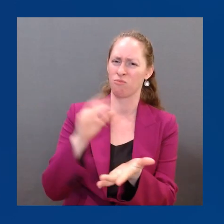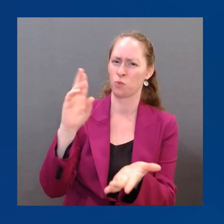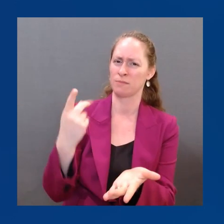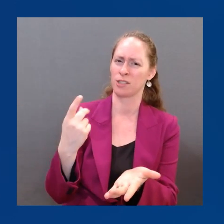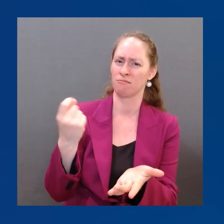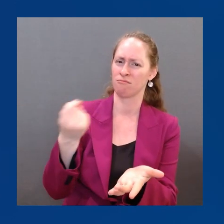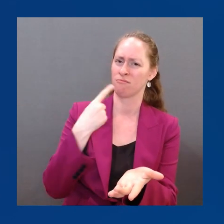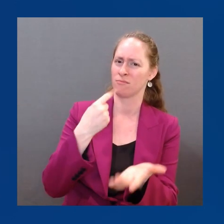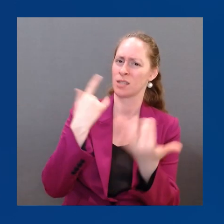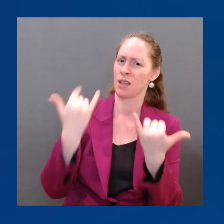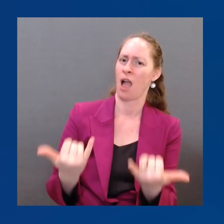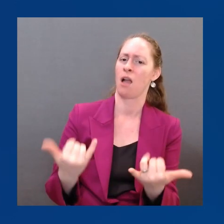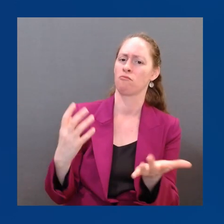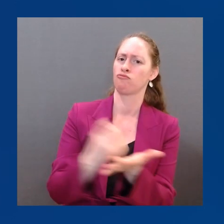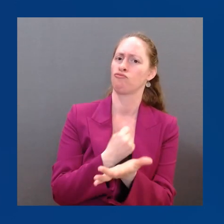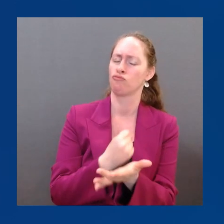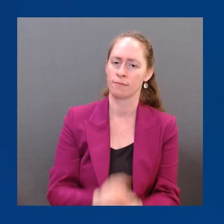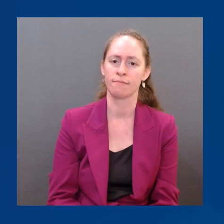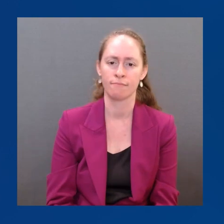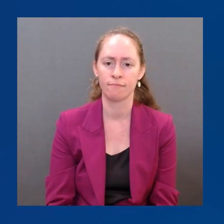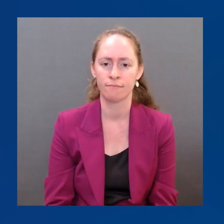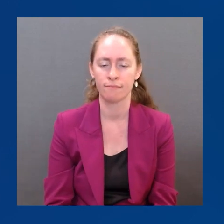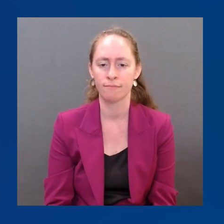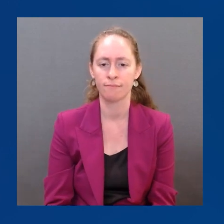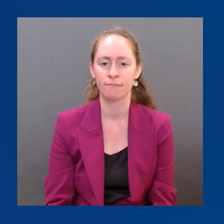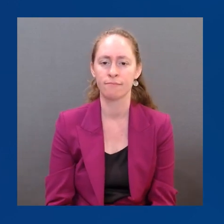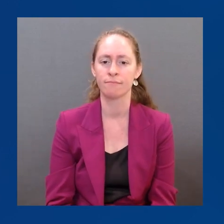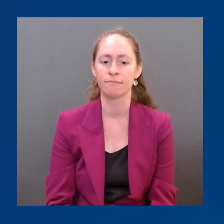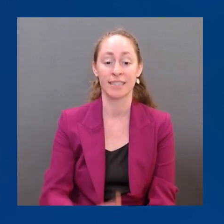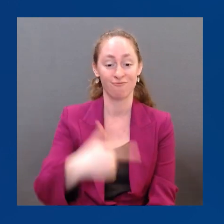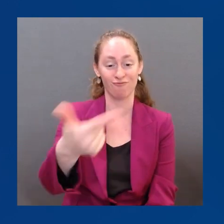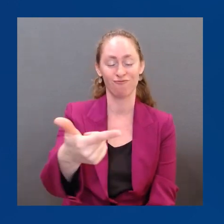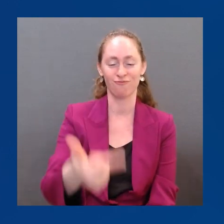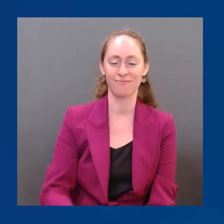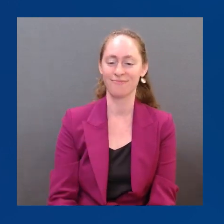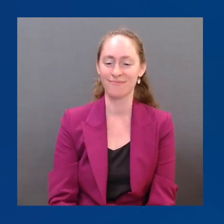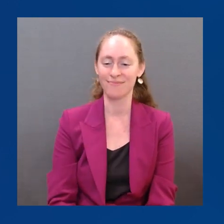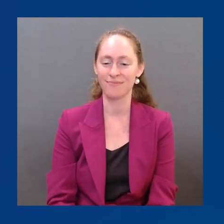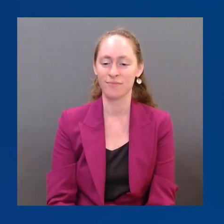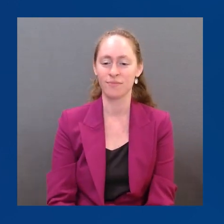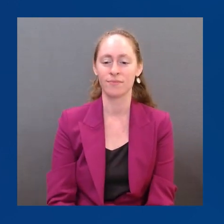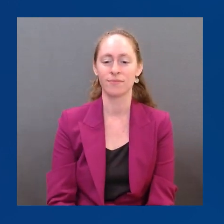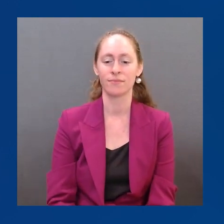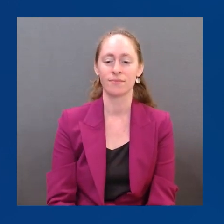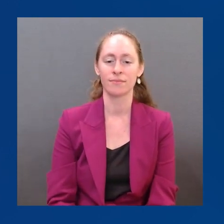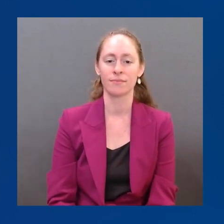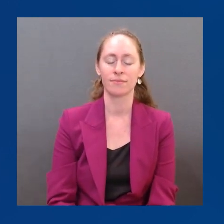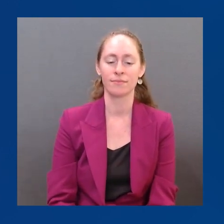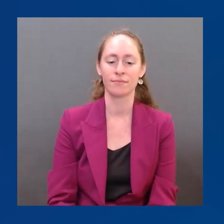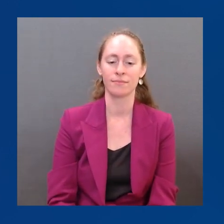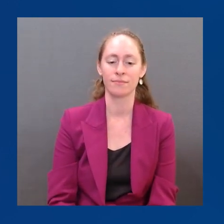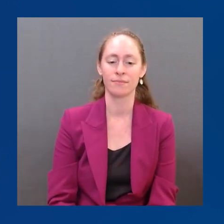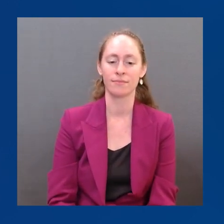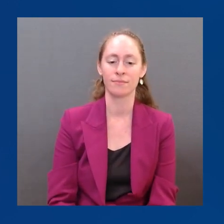Rochelle, to you on the vaccine question. Dr. Walensky: Right. Thanks, Ashish. So, what we do know about these vaccines